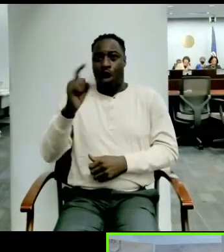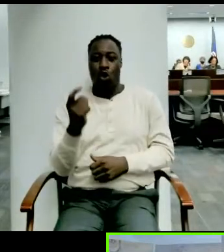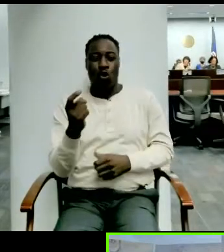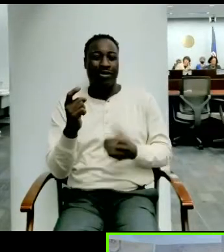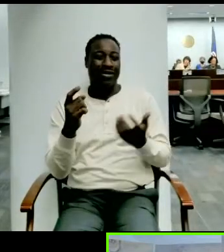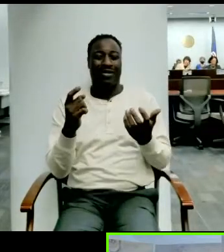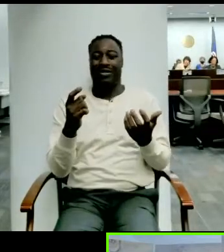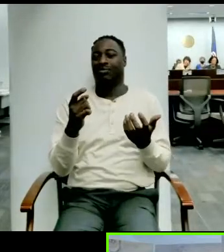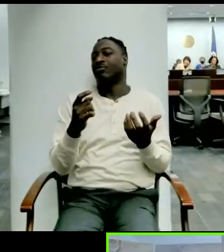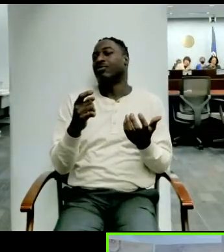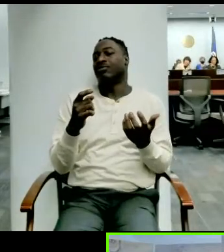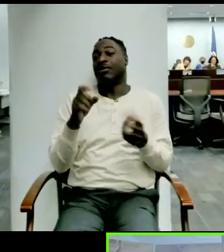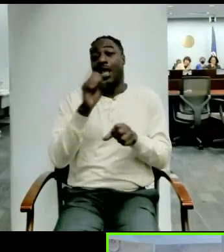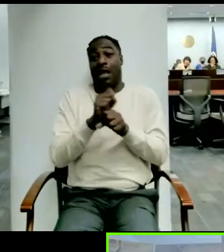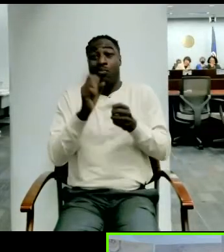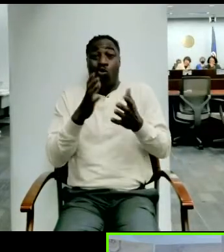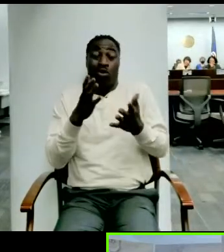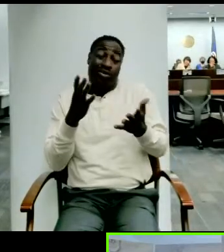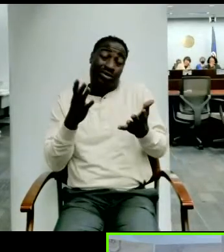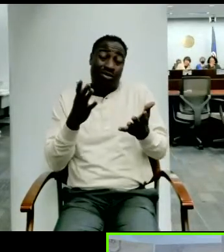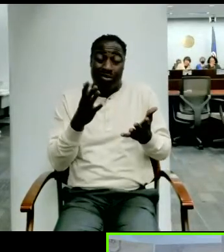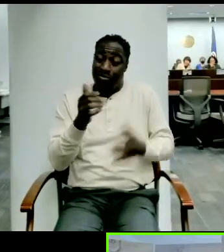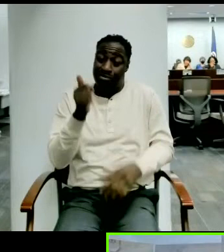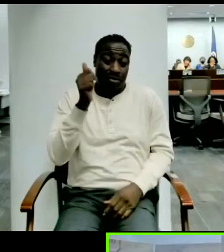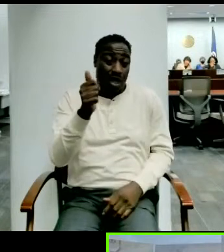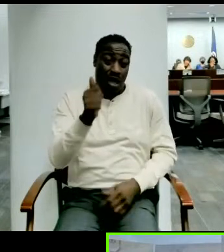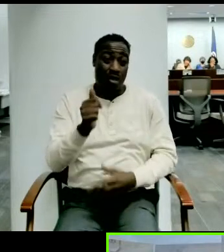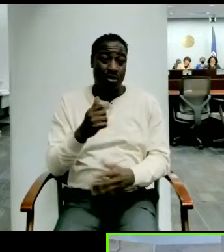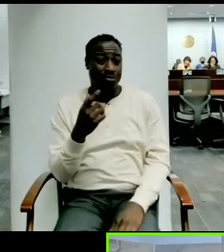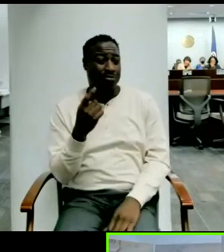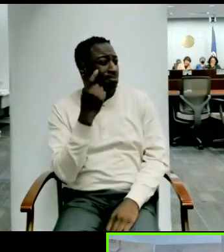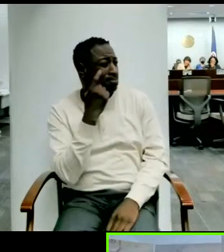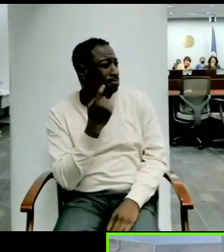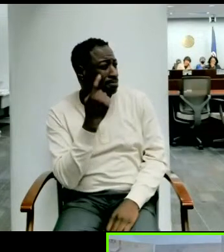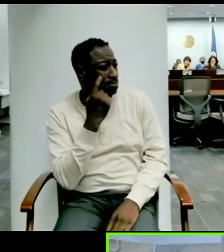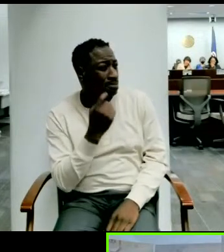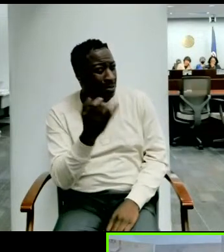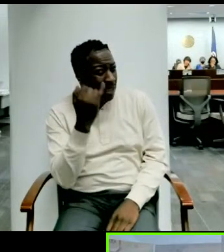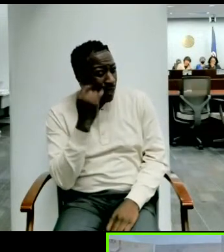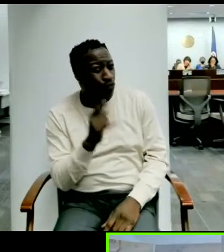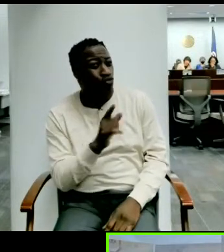maybe rightly, skeptical of whether you actually have a disability.